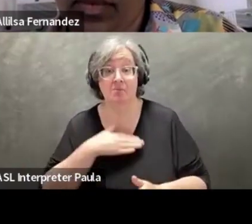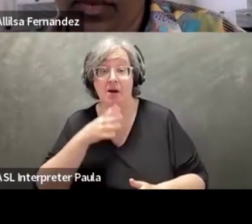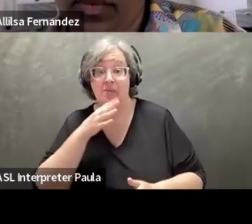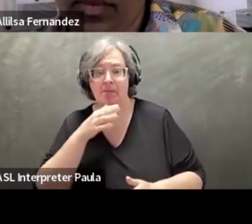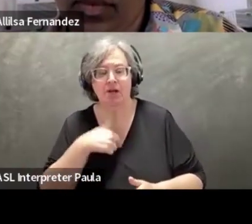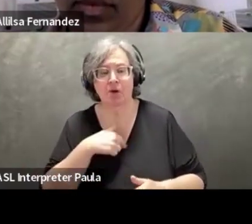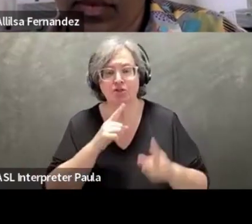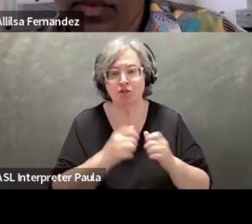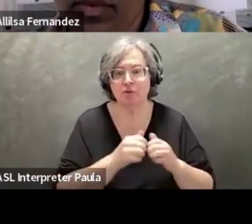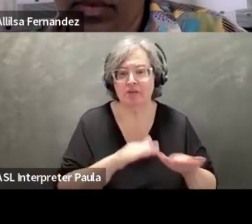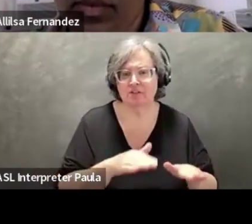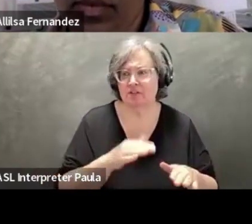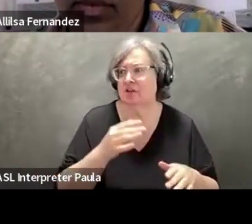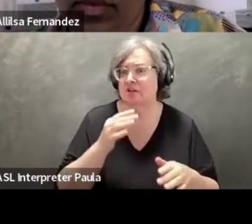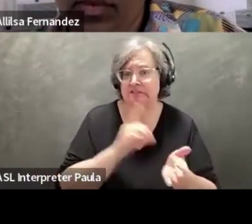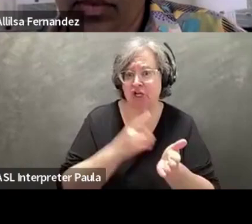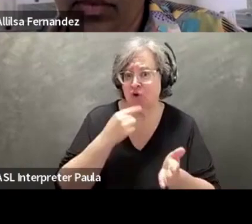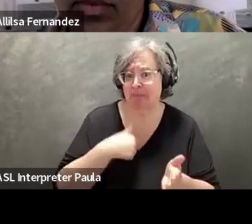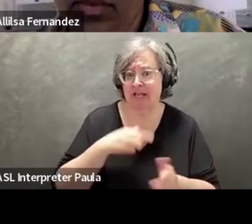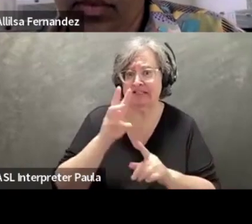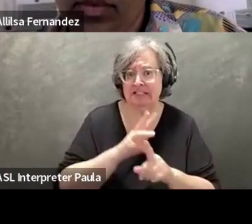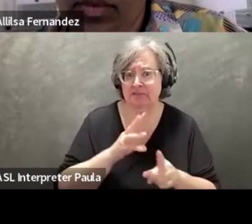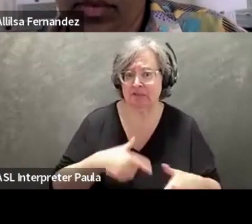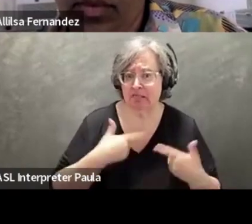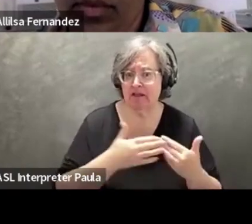said I had six months to live. And he was like, So what do you